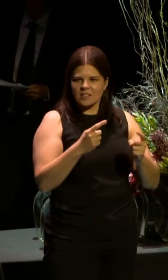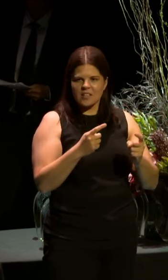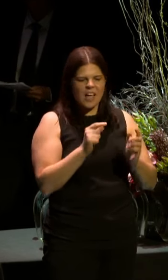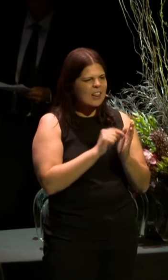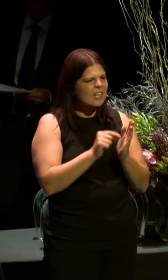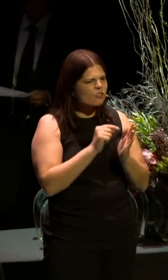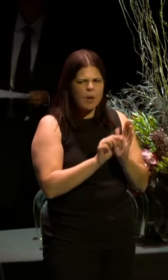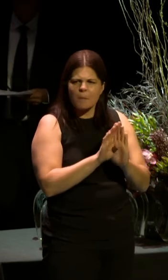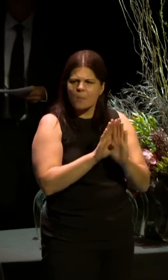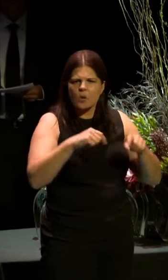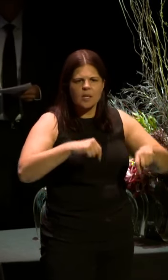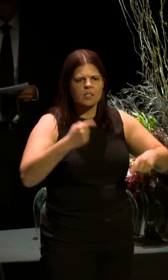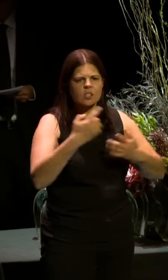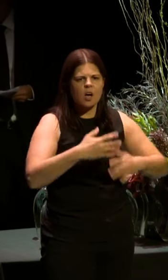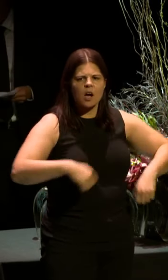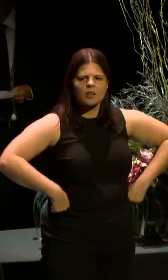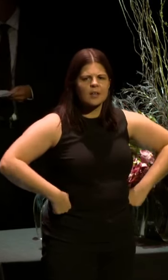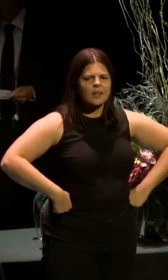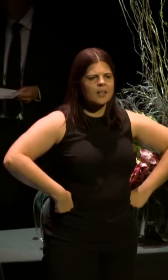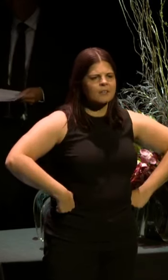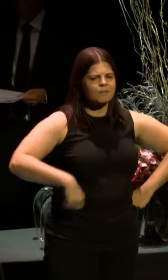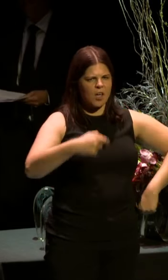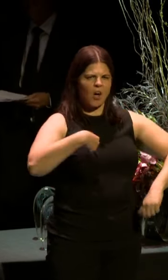Because you rejected my great anthology...